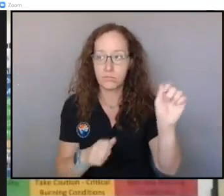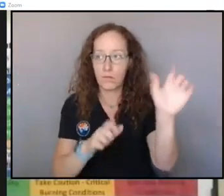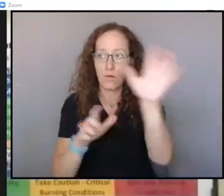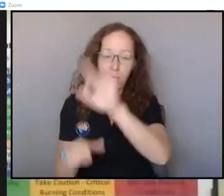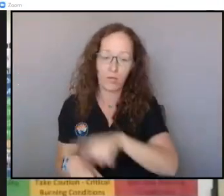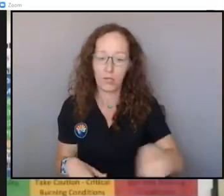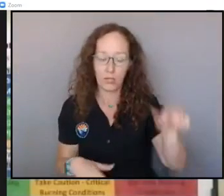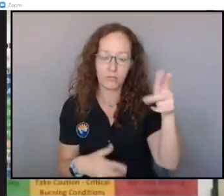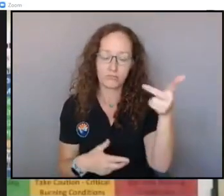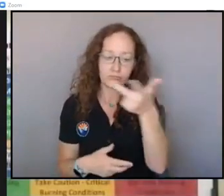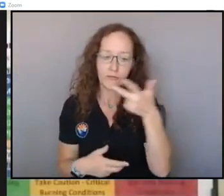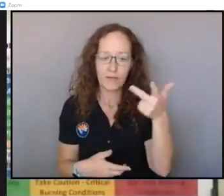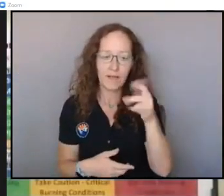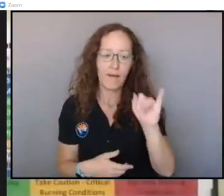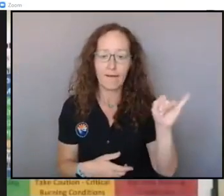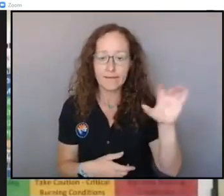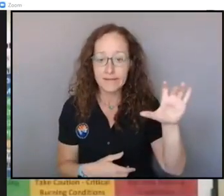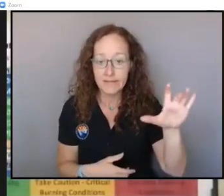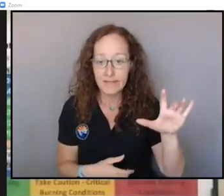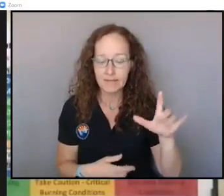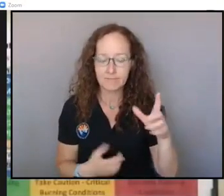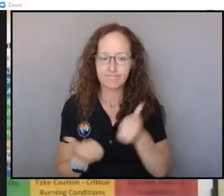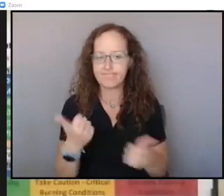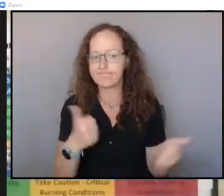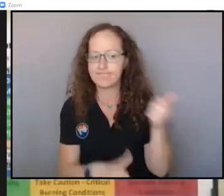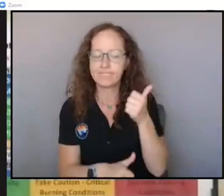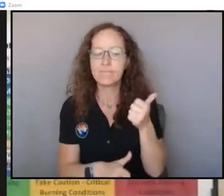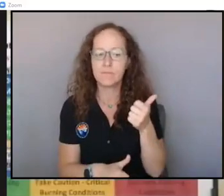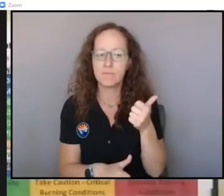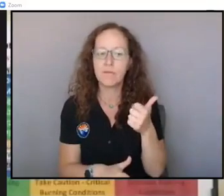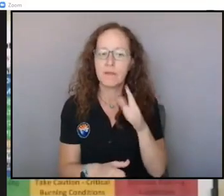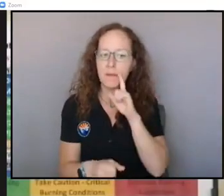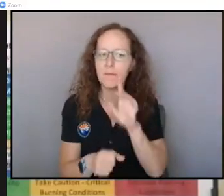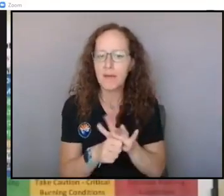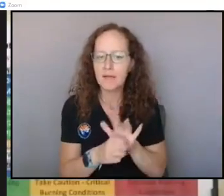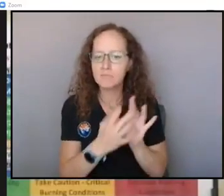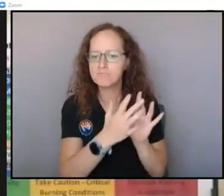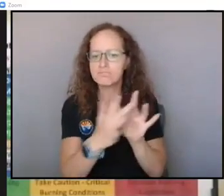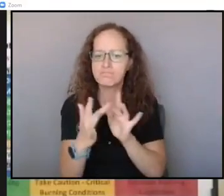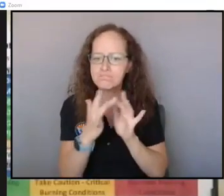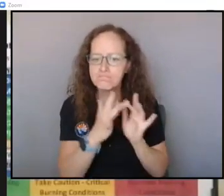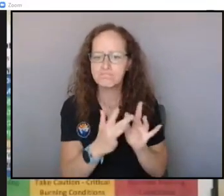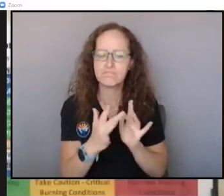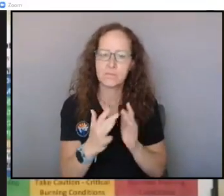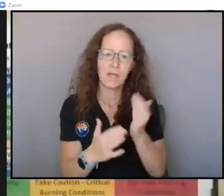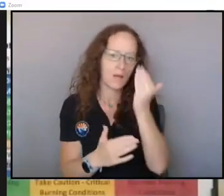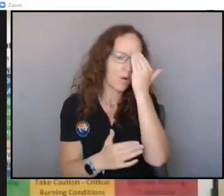STAY IN TOUCH WITH THE FIRE BEHAVIOR AND WHAT THE THREAT COULD BE.